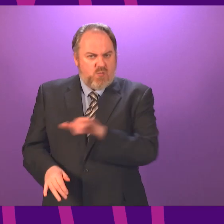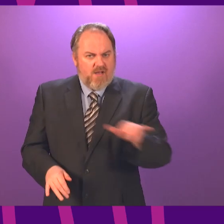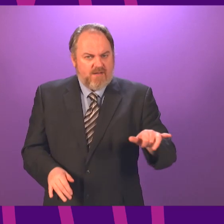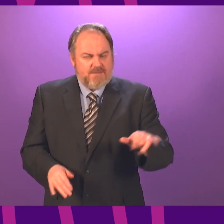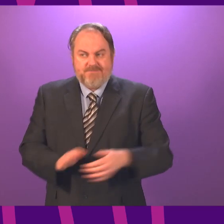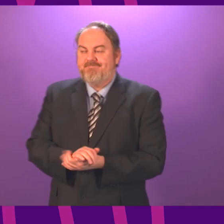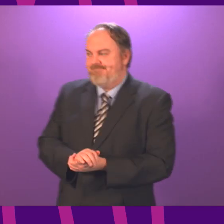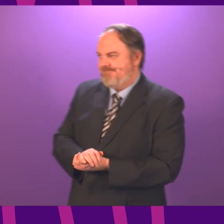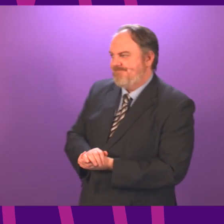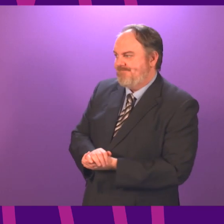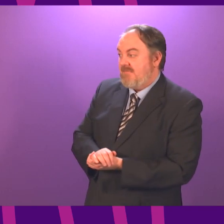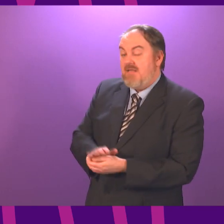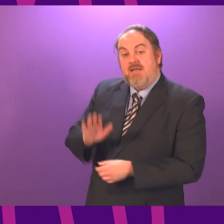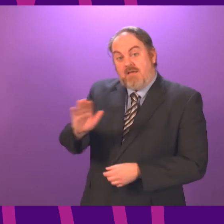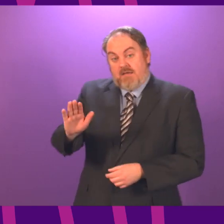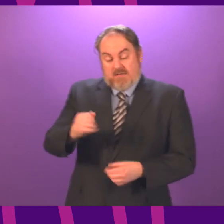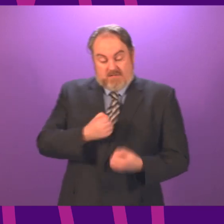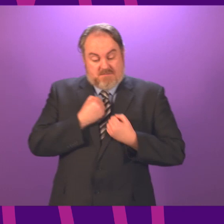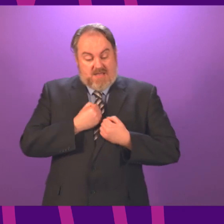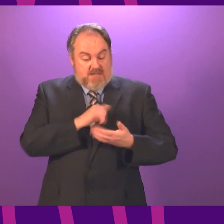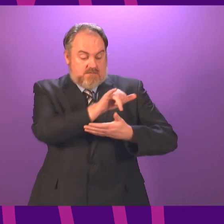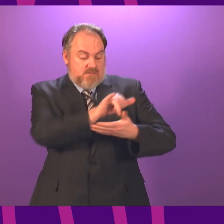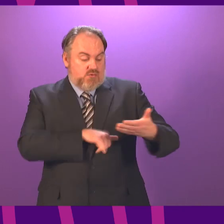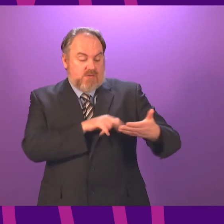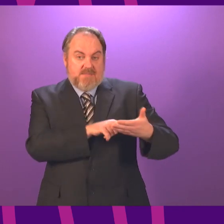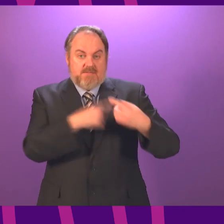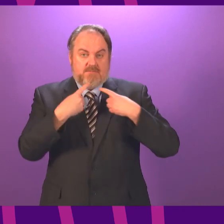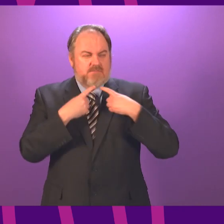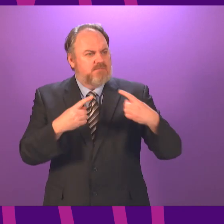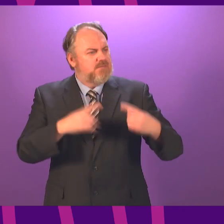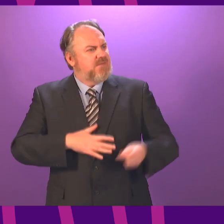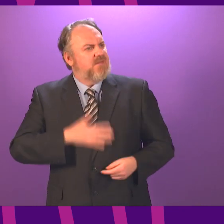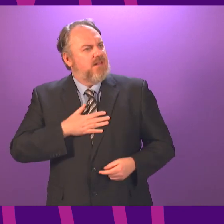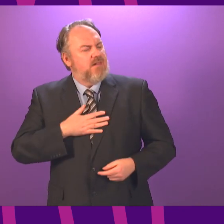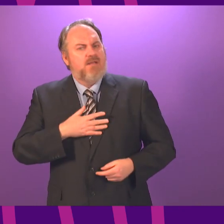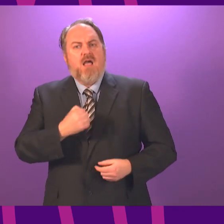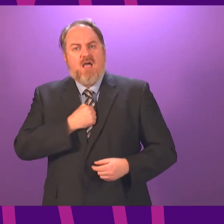that the document says this explicitly, but if it does not, it is certainly the intention